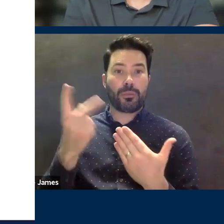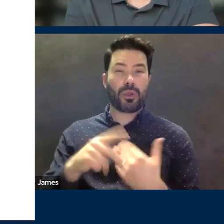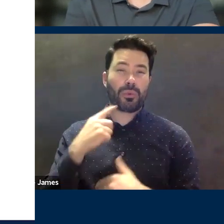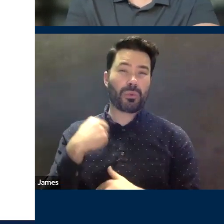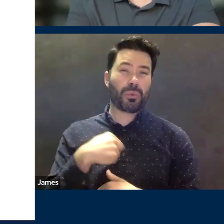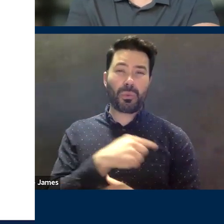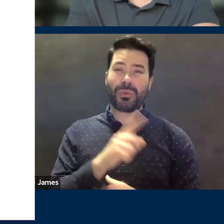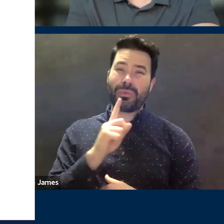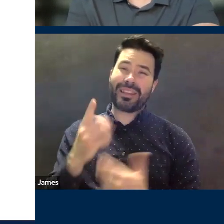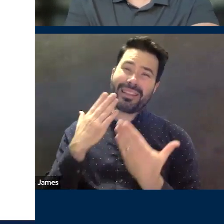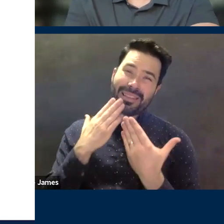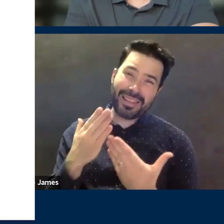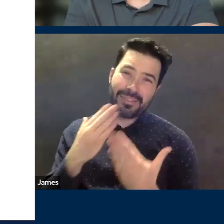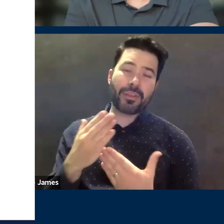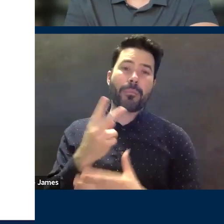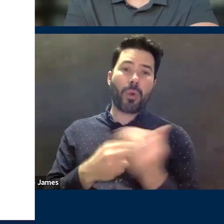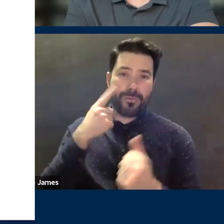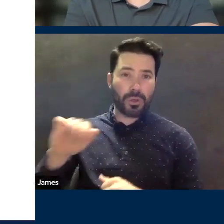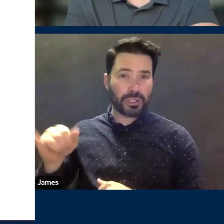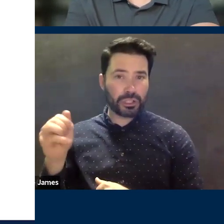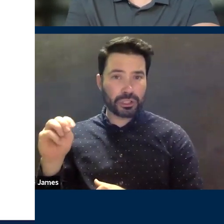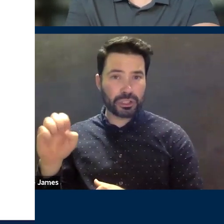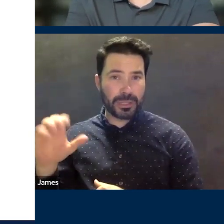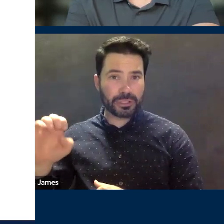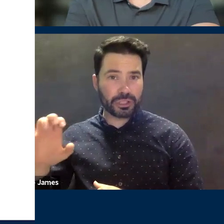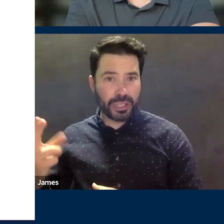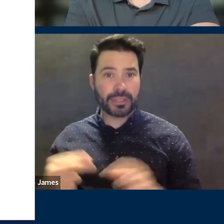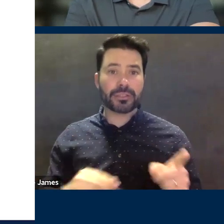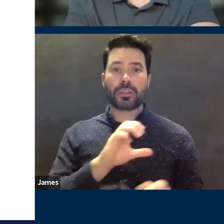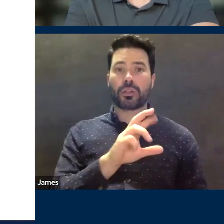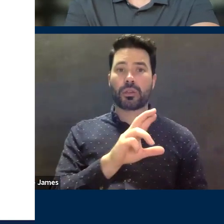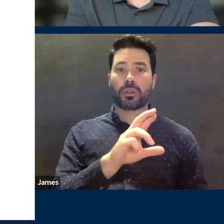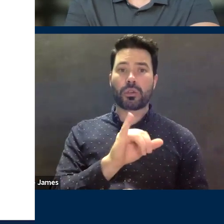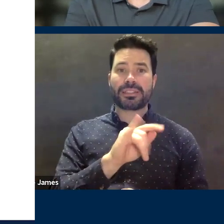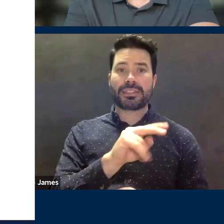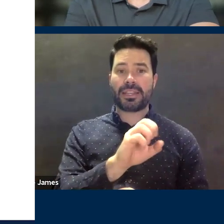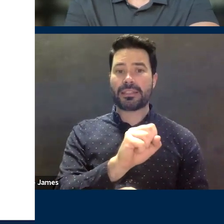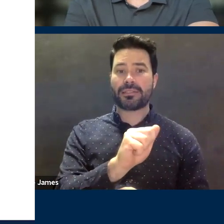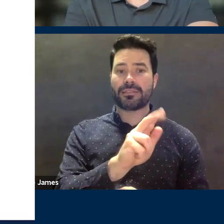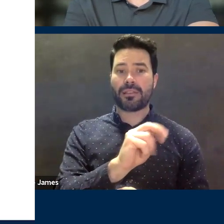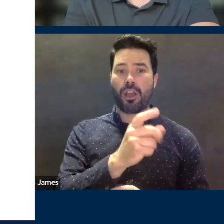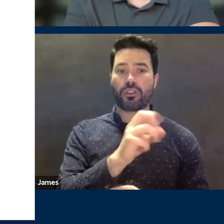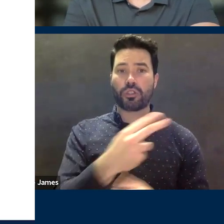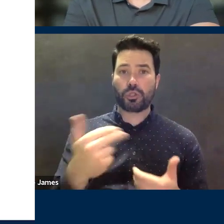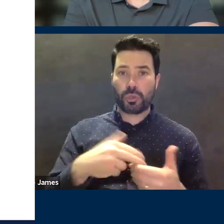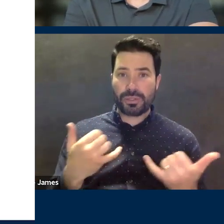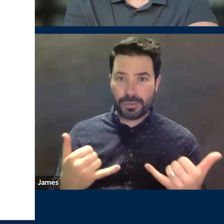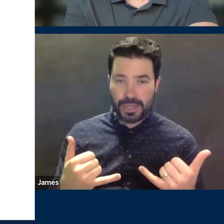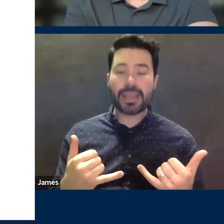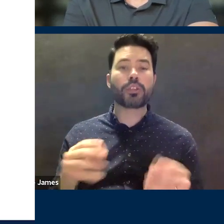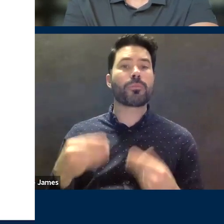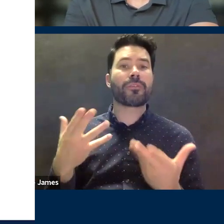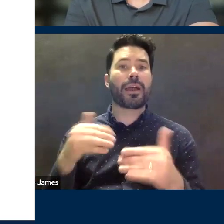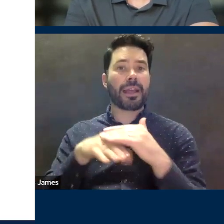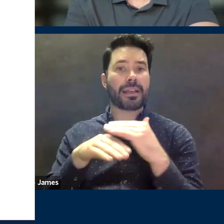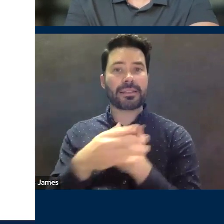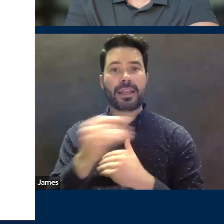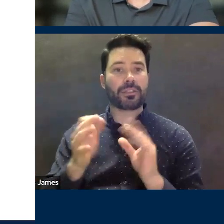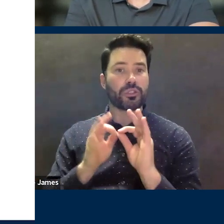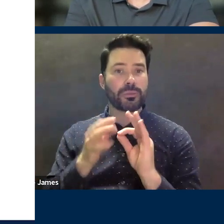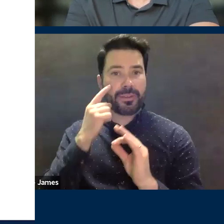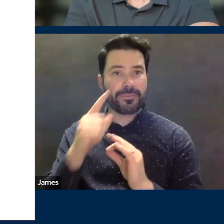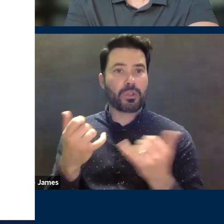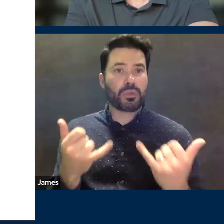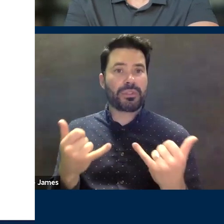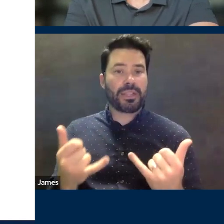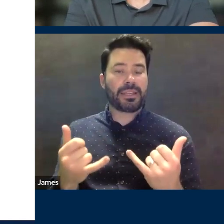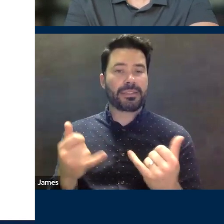thankful both for James Cech, Christine Saunders to join us here today and to provide access and interpretation for today's presentation.